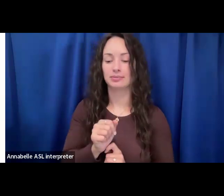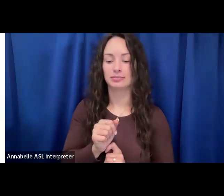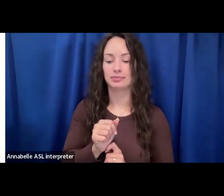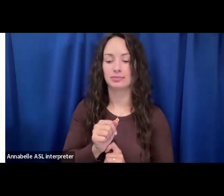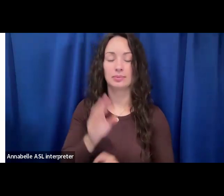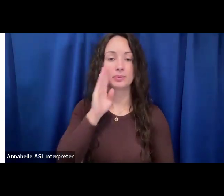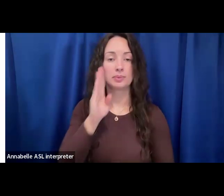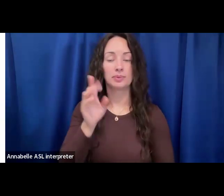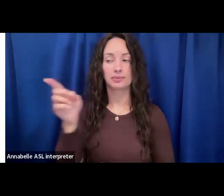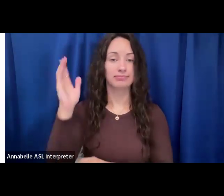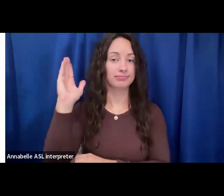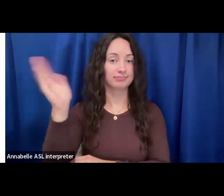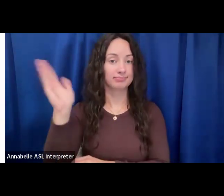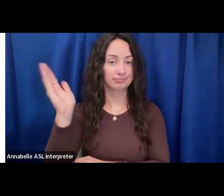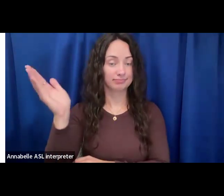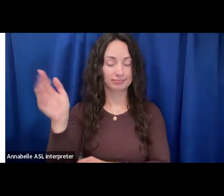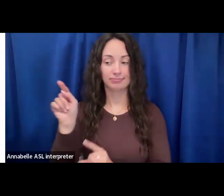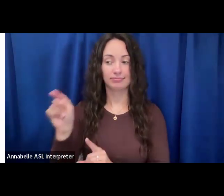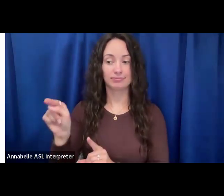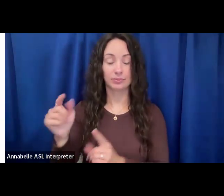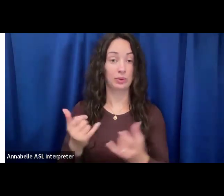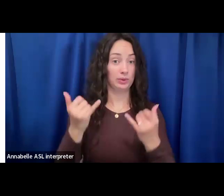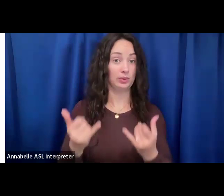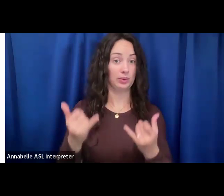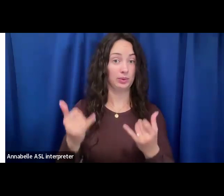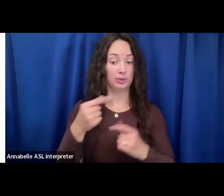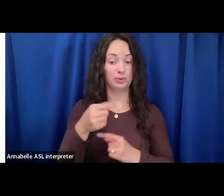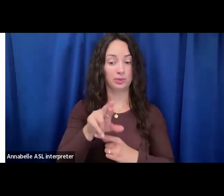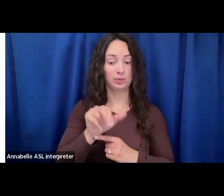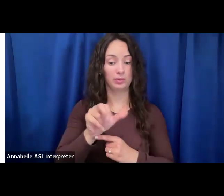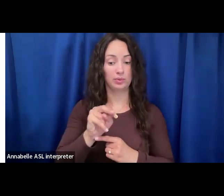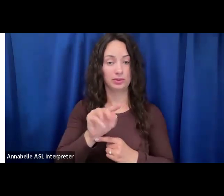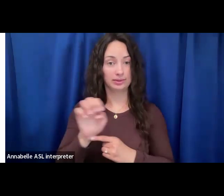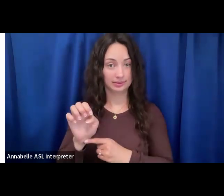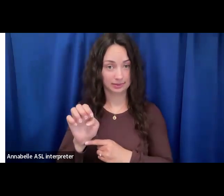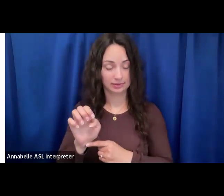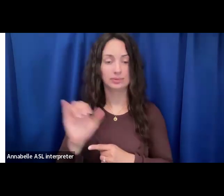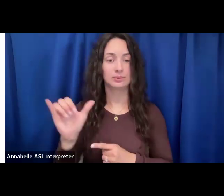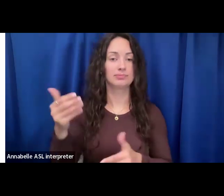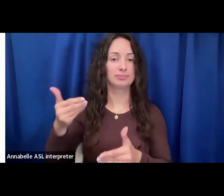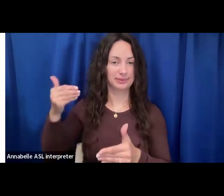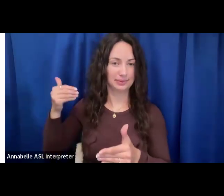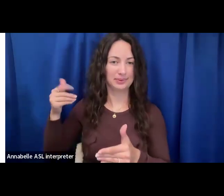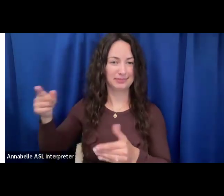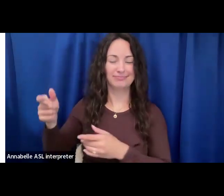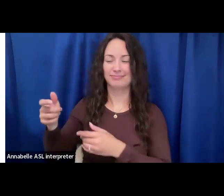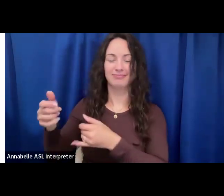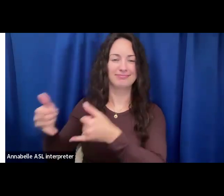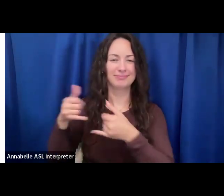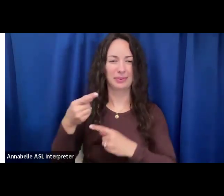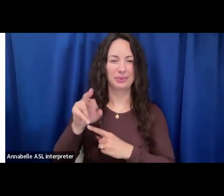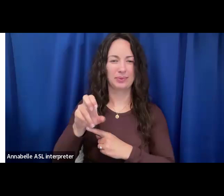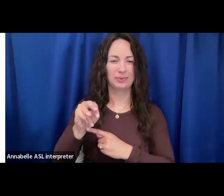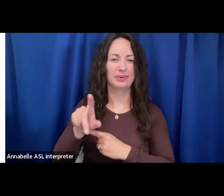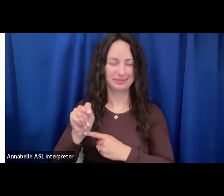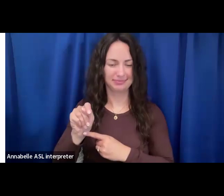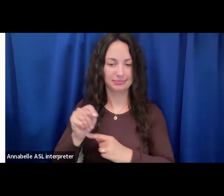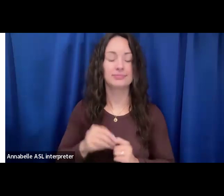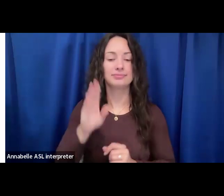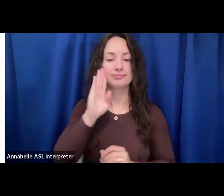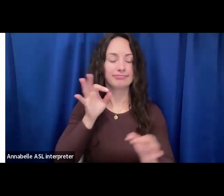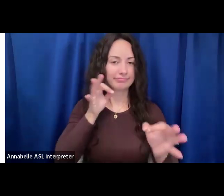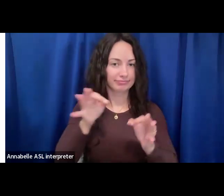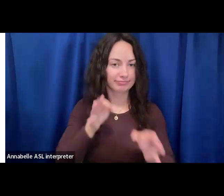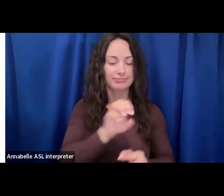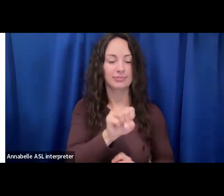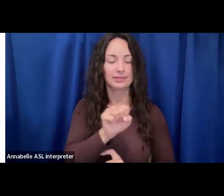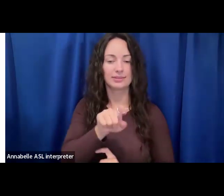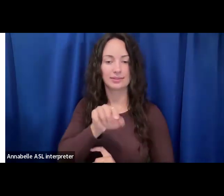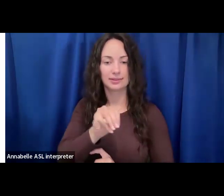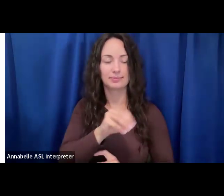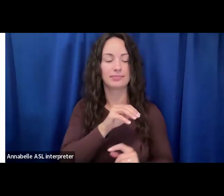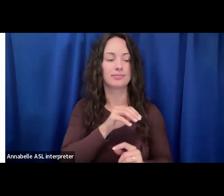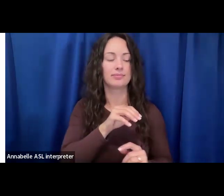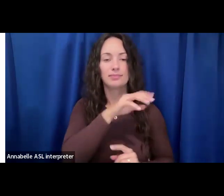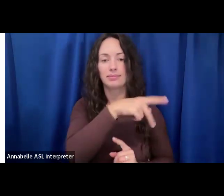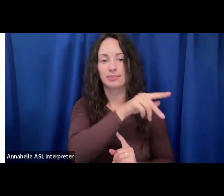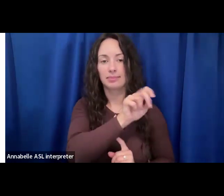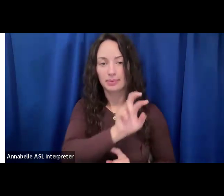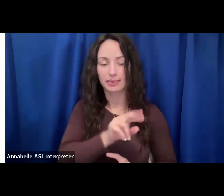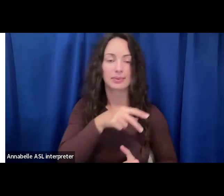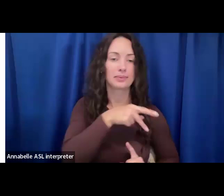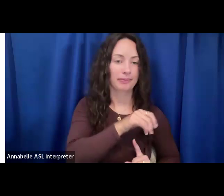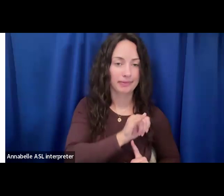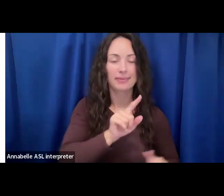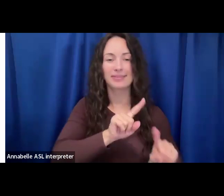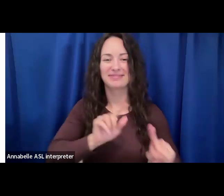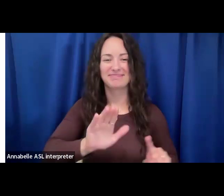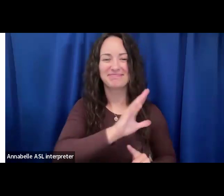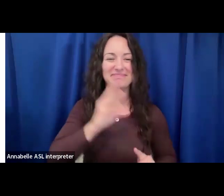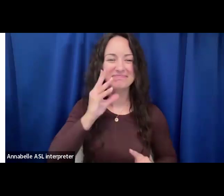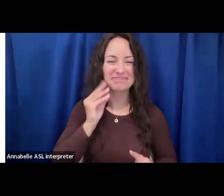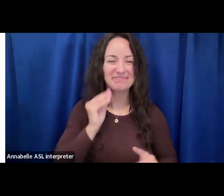past S-STEM grantees and then we will have the S-STEM PIs to we learn about projects and